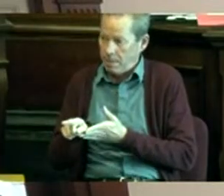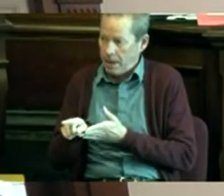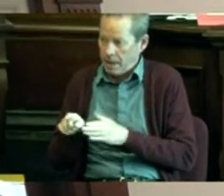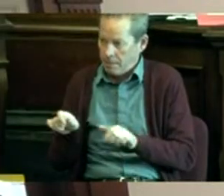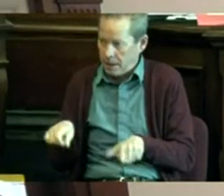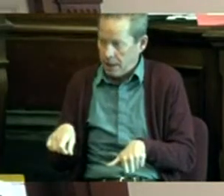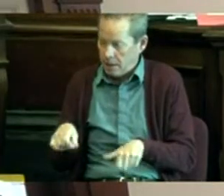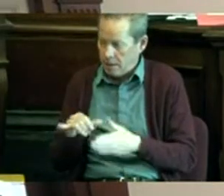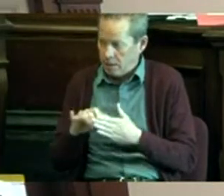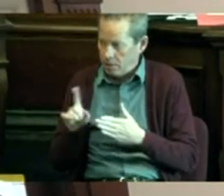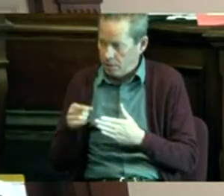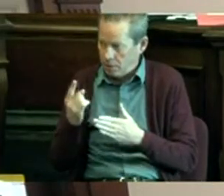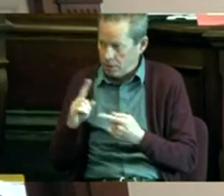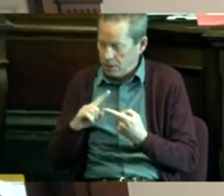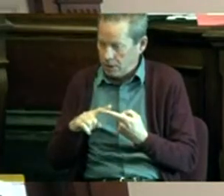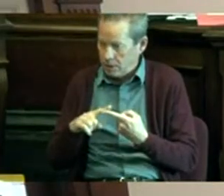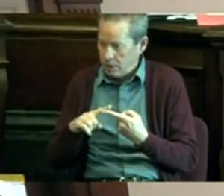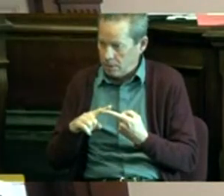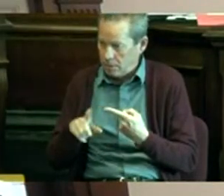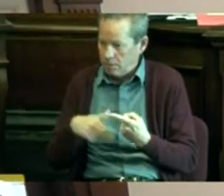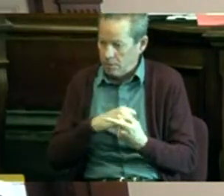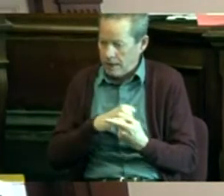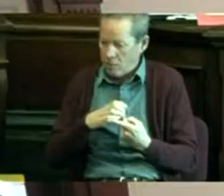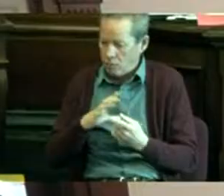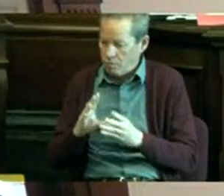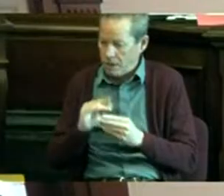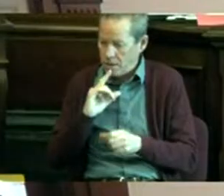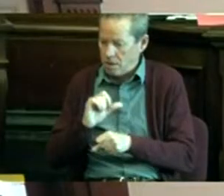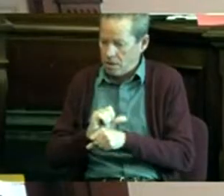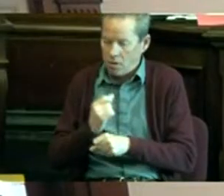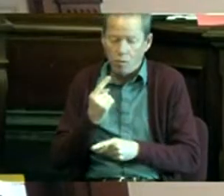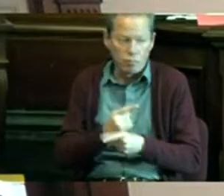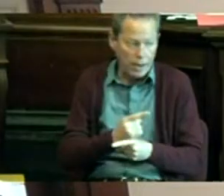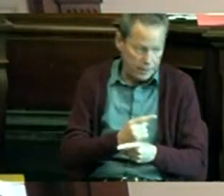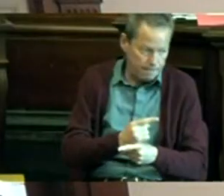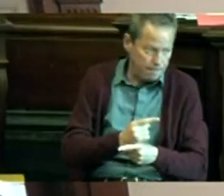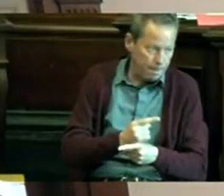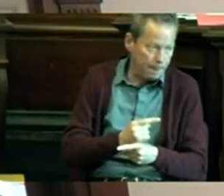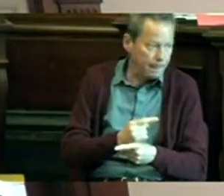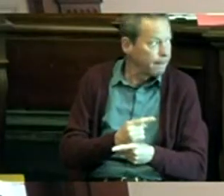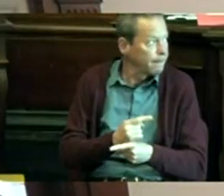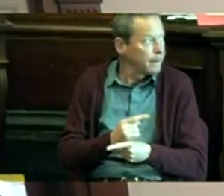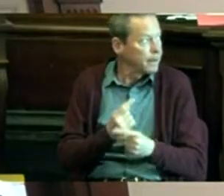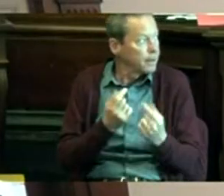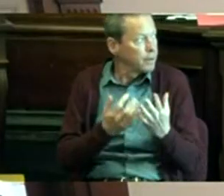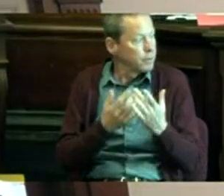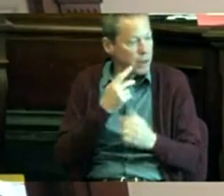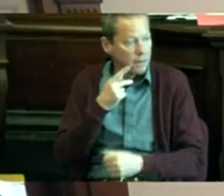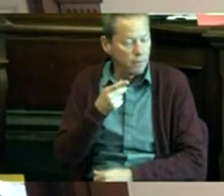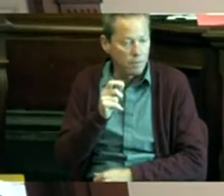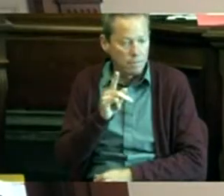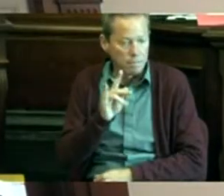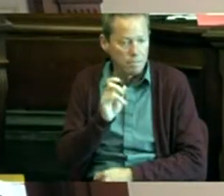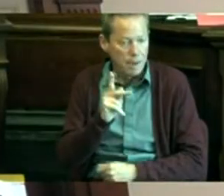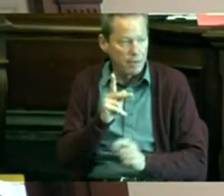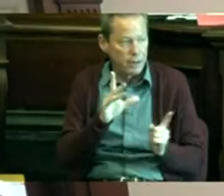council meeting and then they'll still be able to continue to draw as opposed to waiting till later. So this is just until the